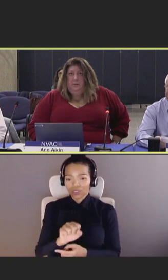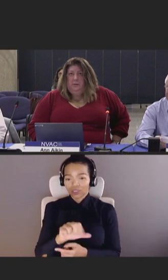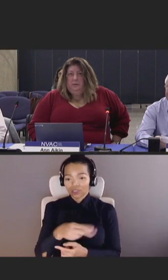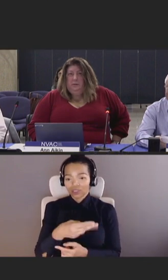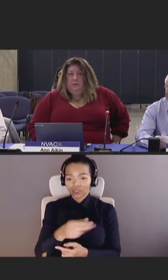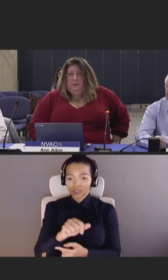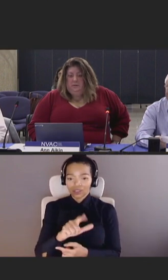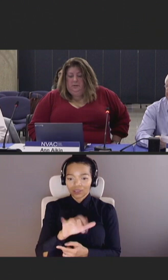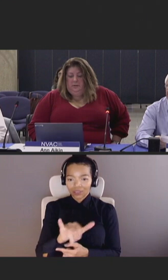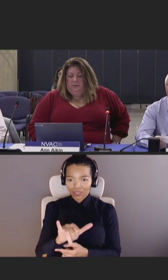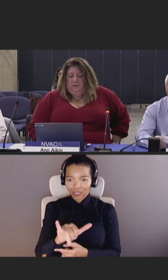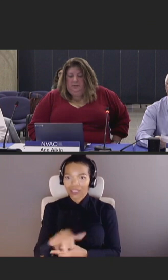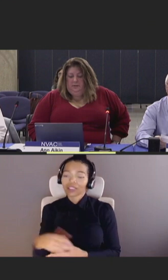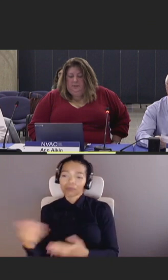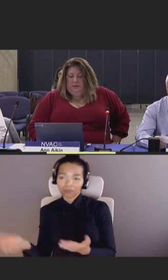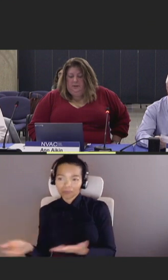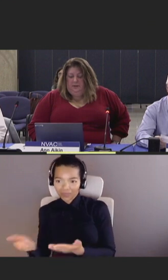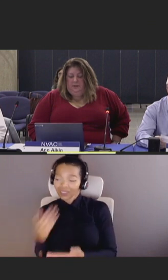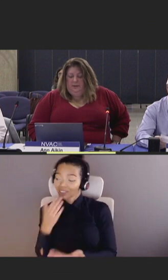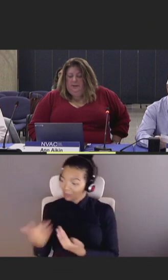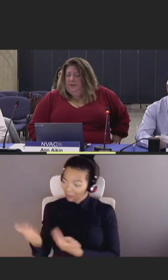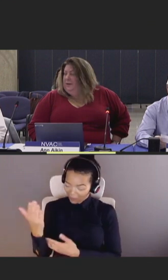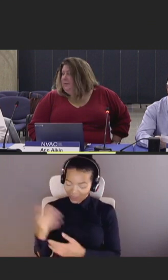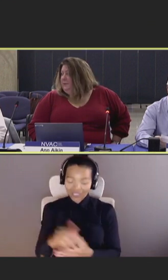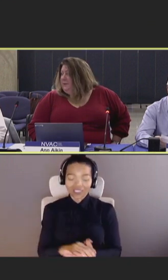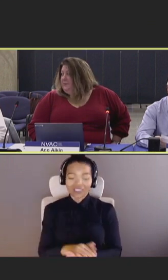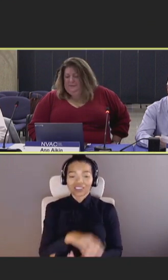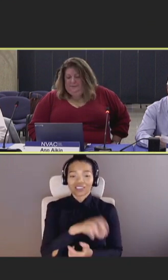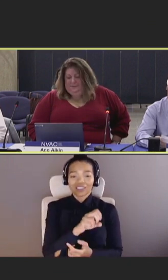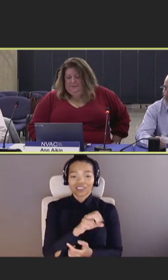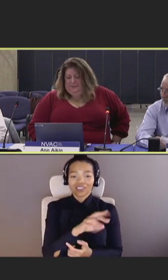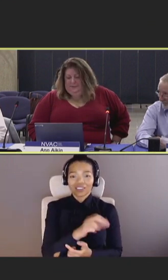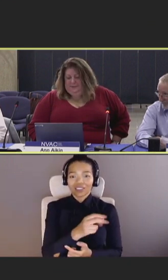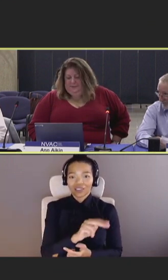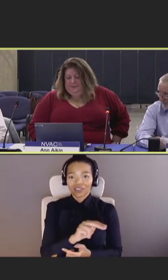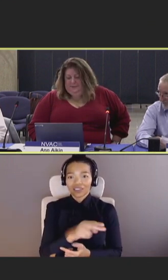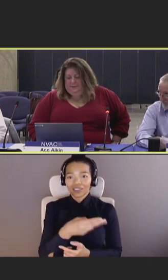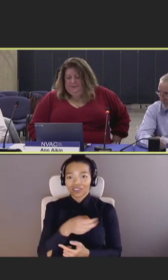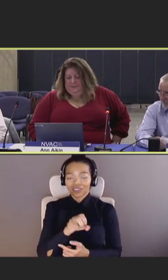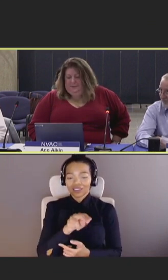Judith Shlay: Present. Ann Aikin: Good morning. Erin Henry. Erin Henry: Good morning. Present.